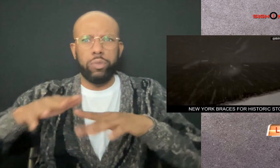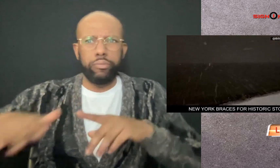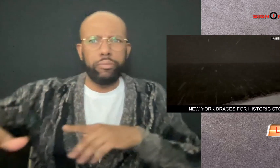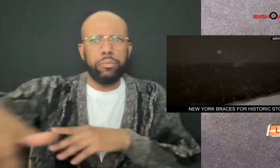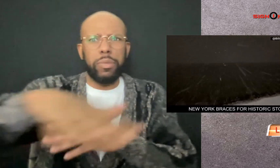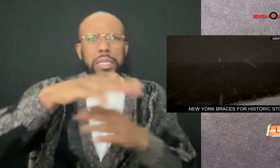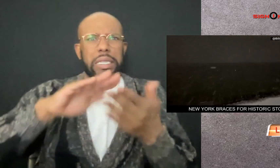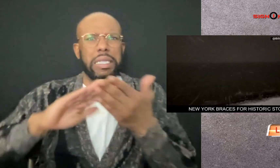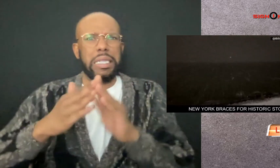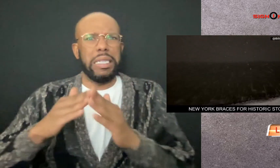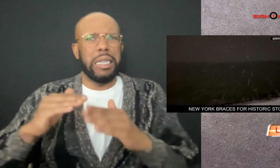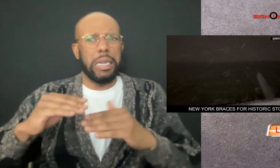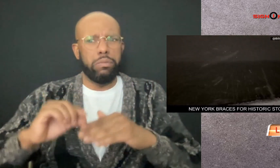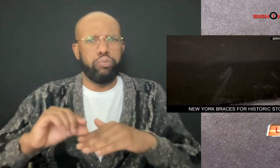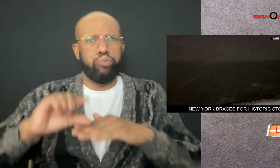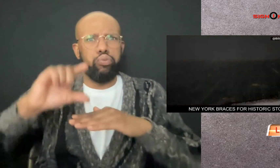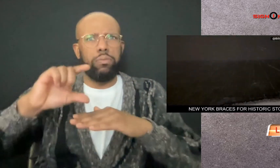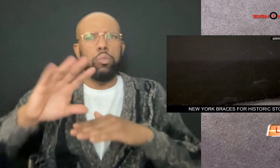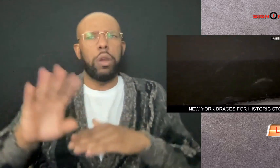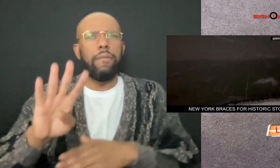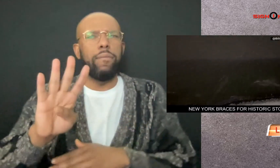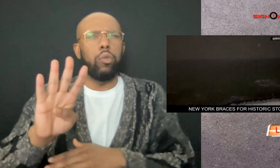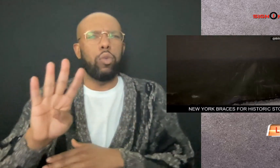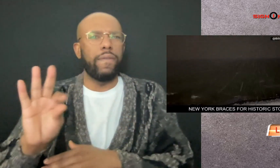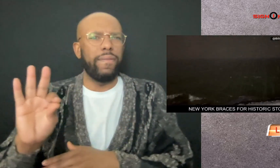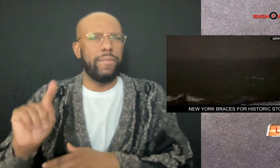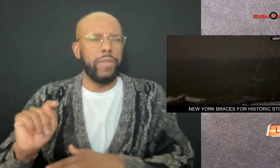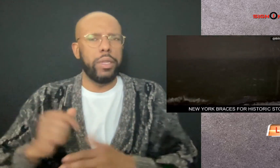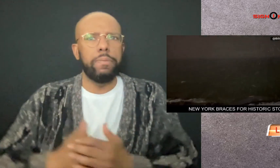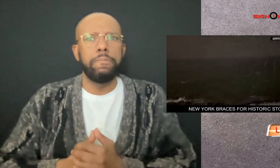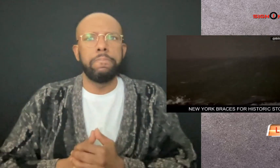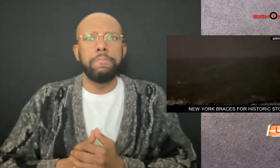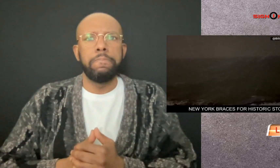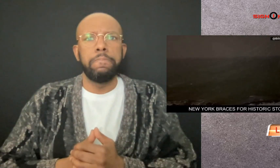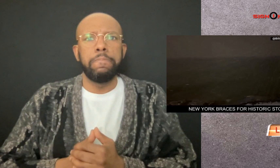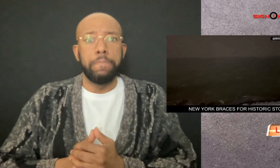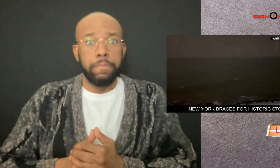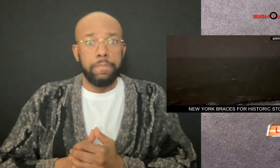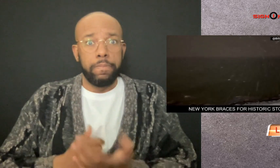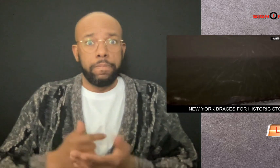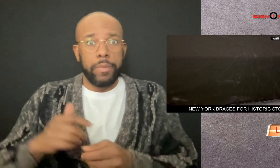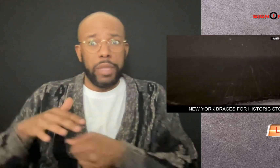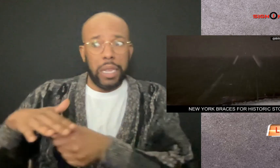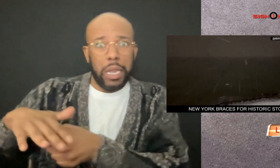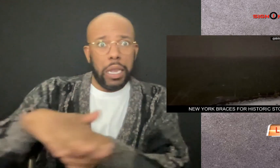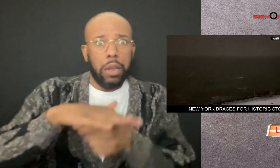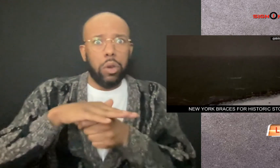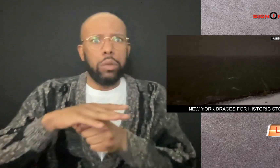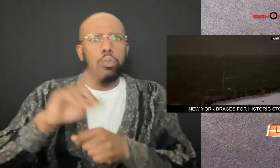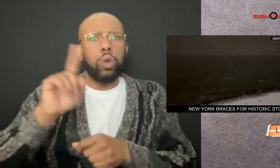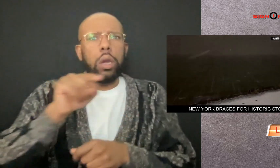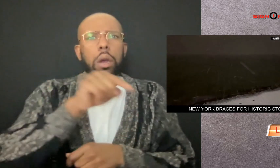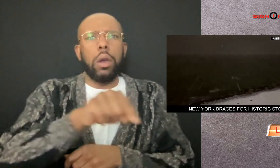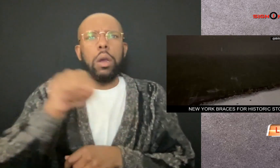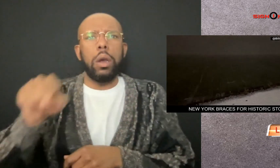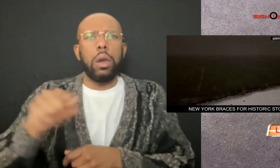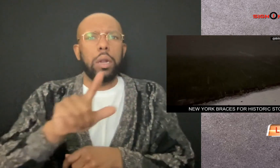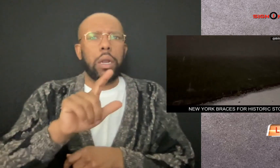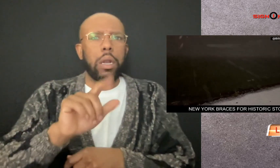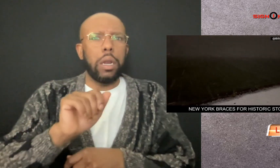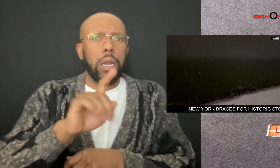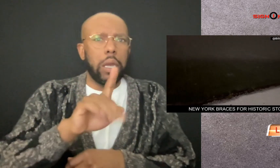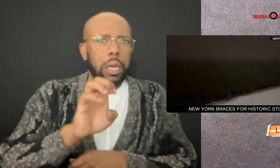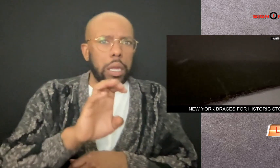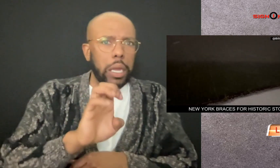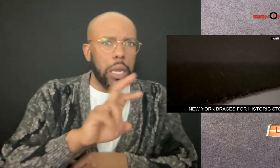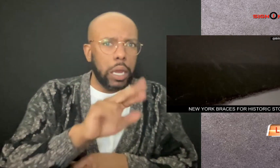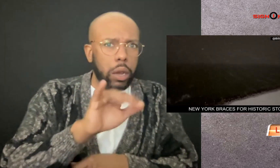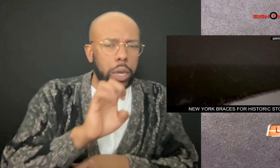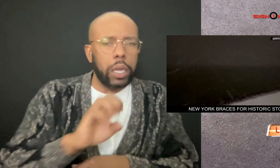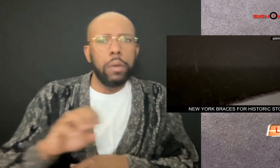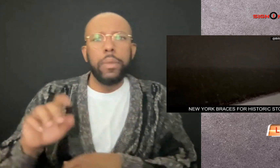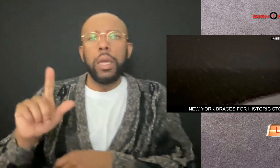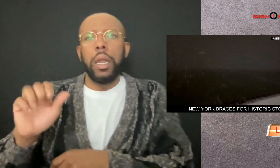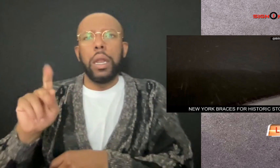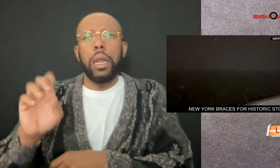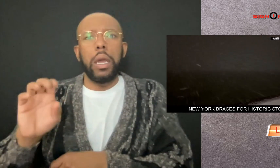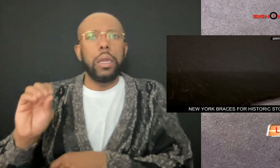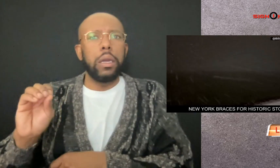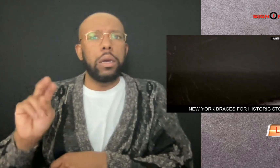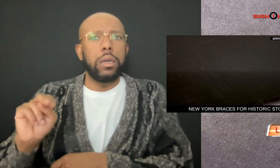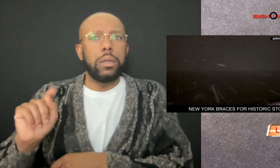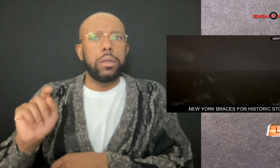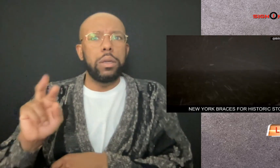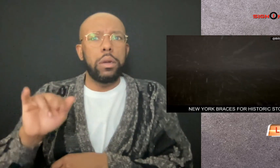heavy lake effect snow is expected to dump even more snow on the city and surrounding areas for